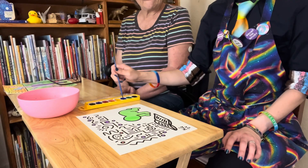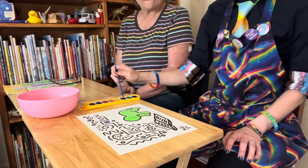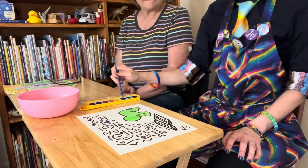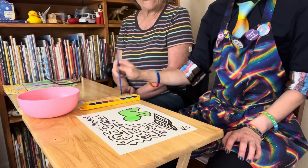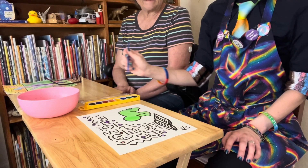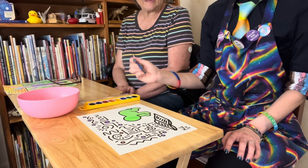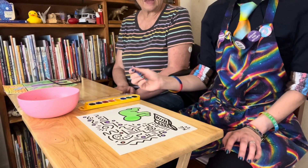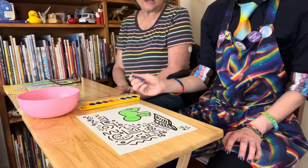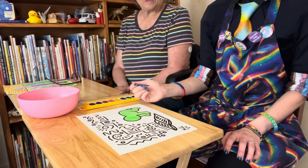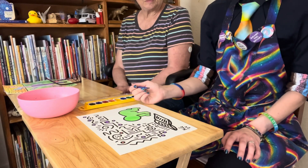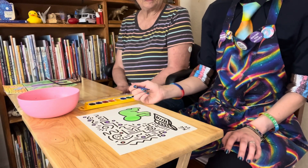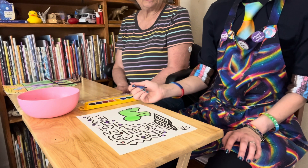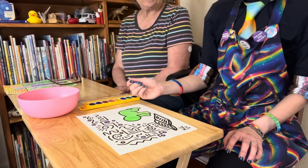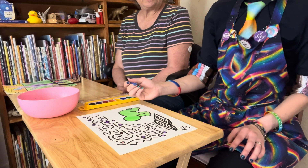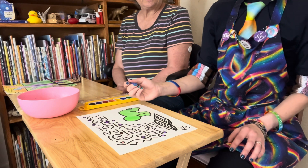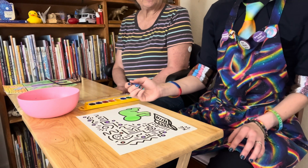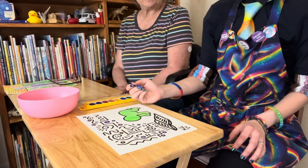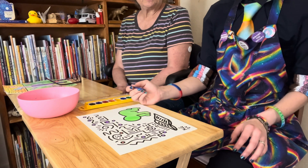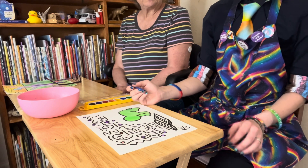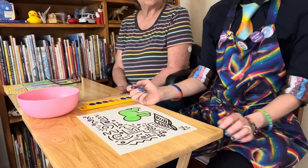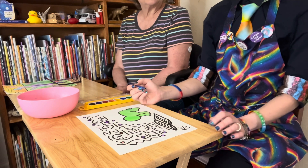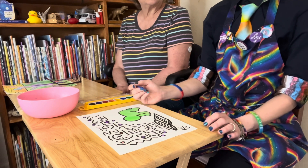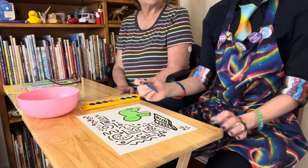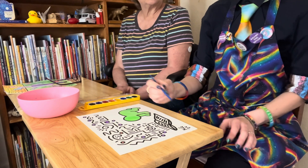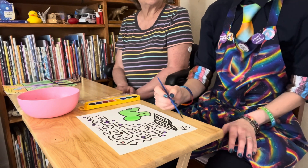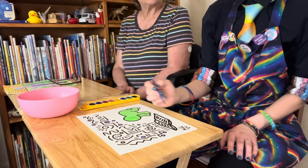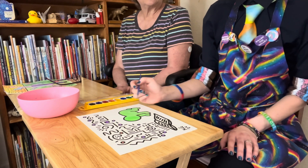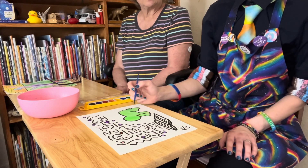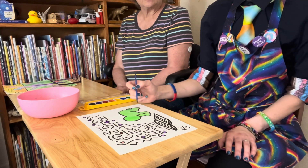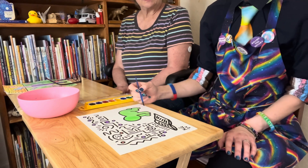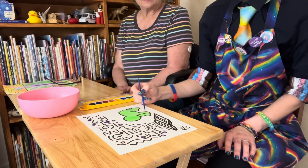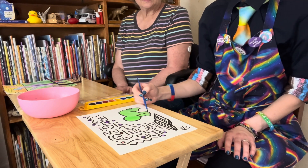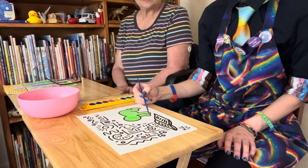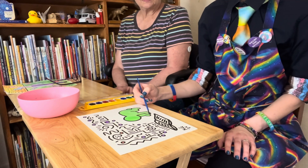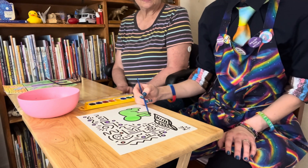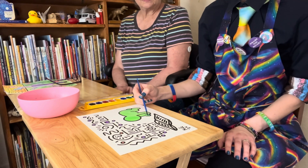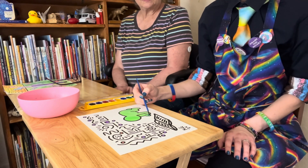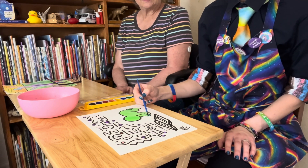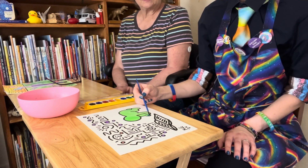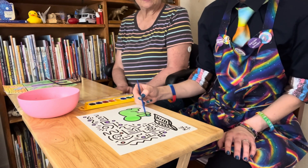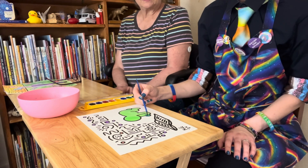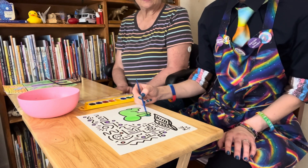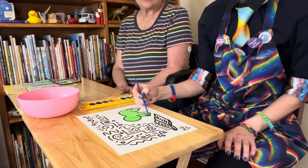but there were a lot of them that had specific characters. And Keith Haring really liked to draw